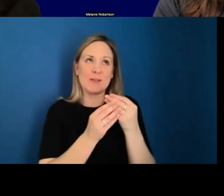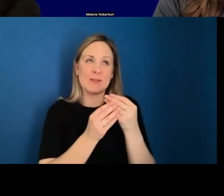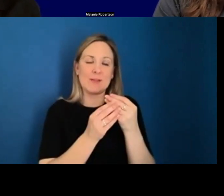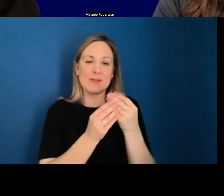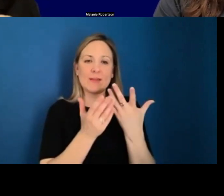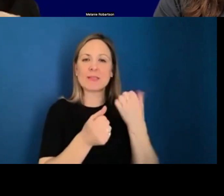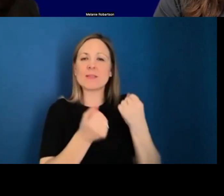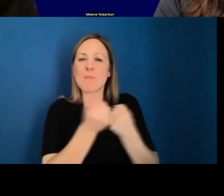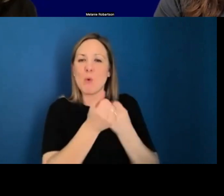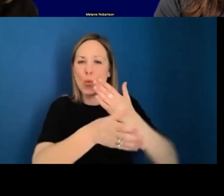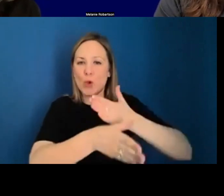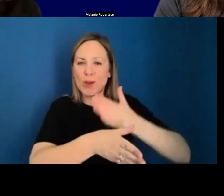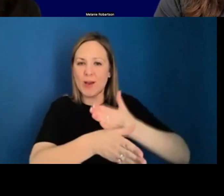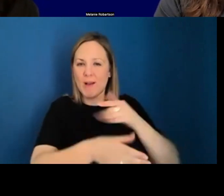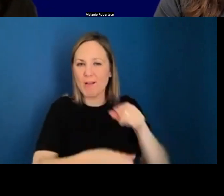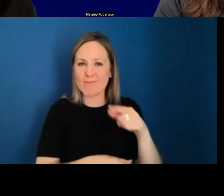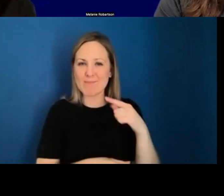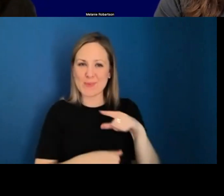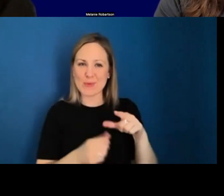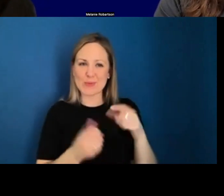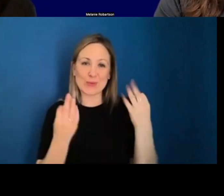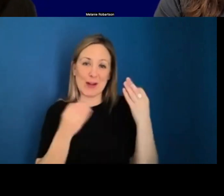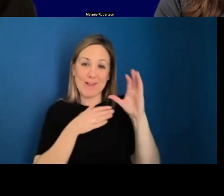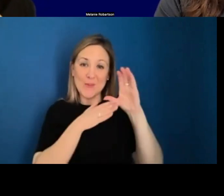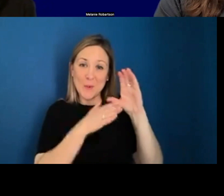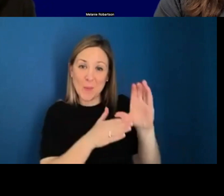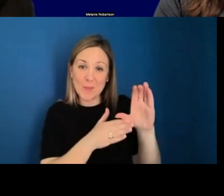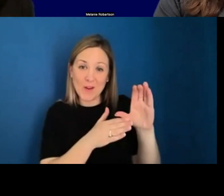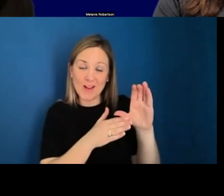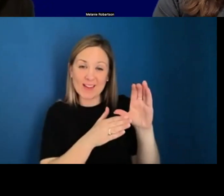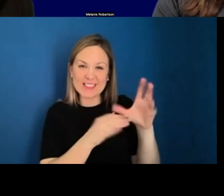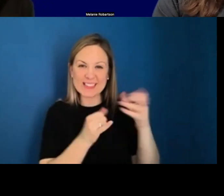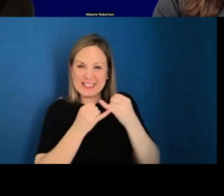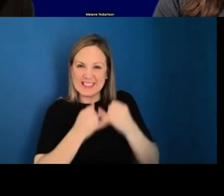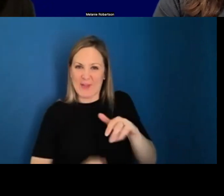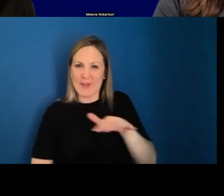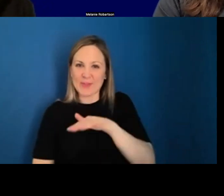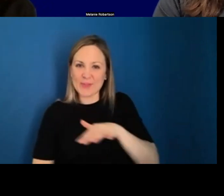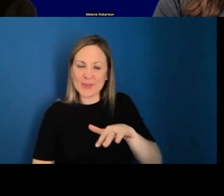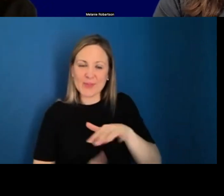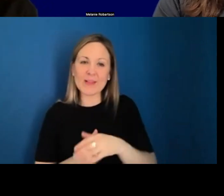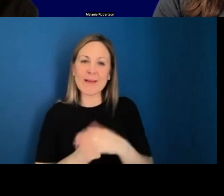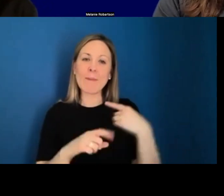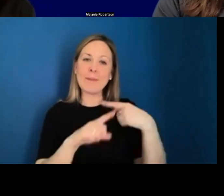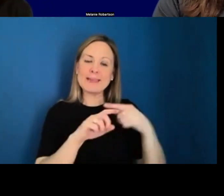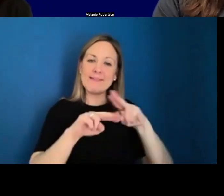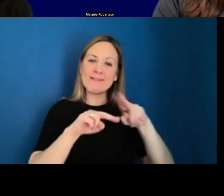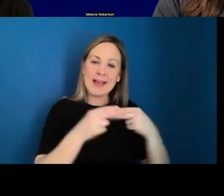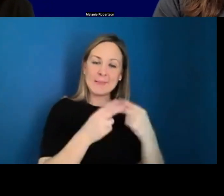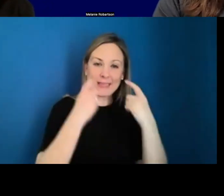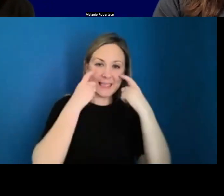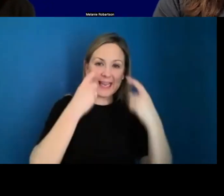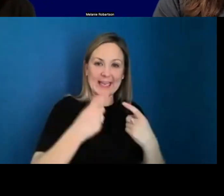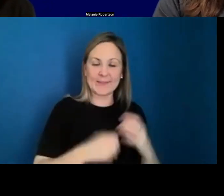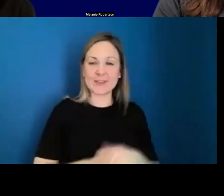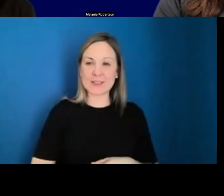support worker because we don't have communication guides down south, and the family and caregivers.